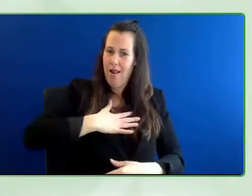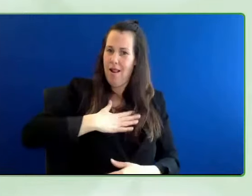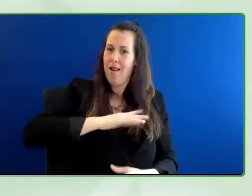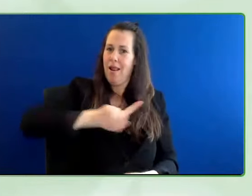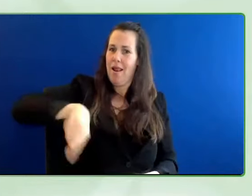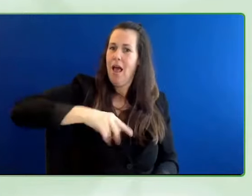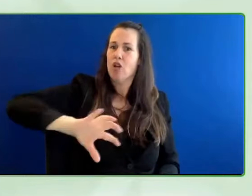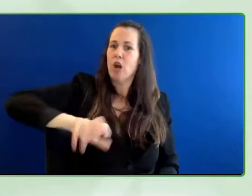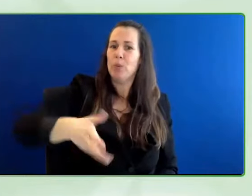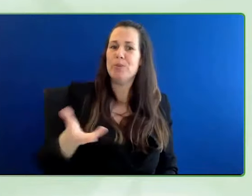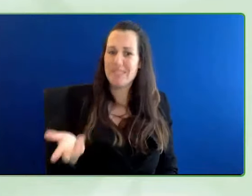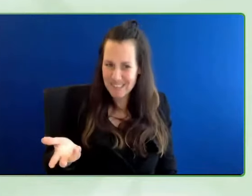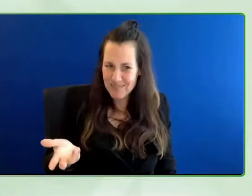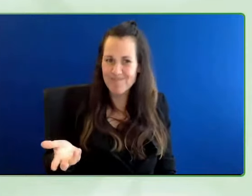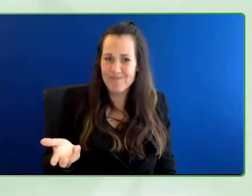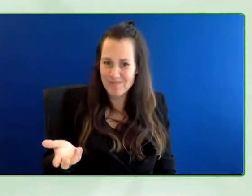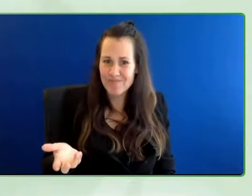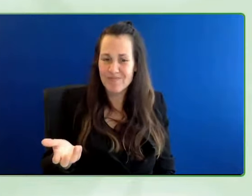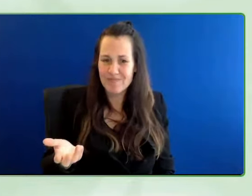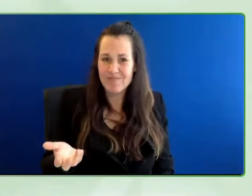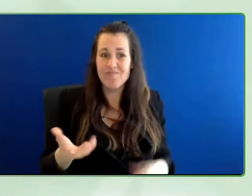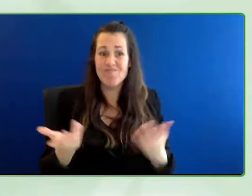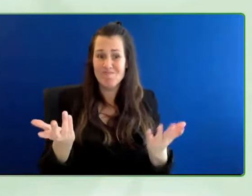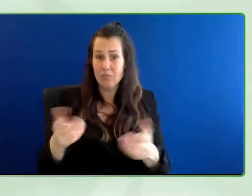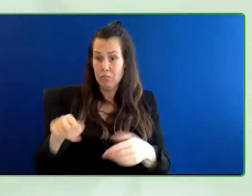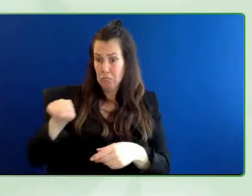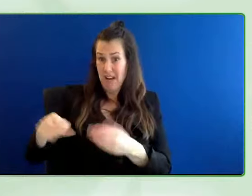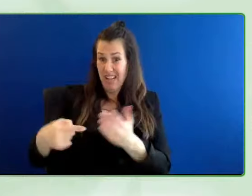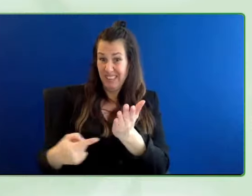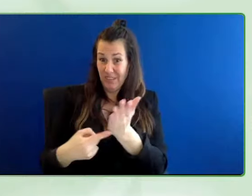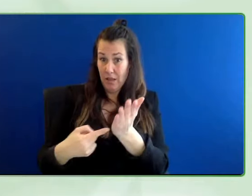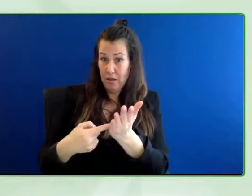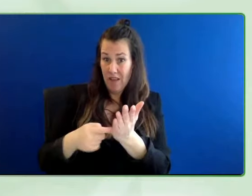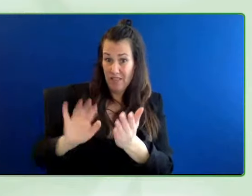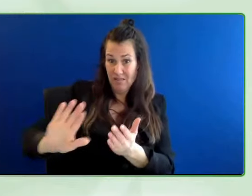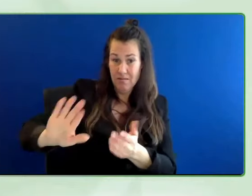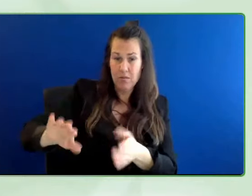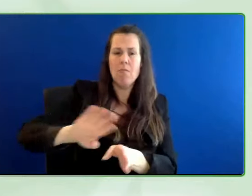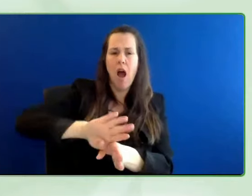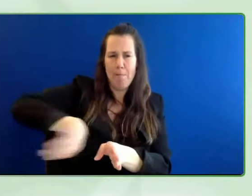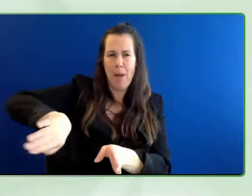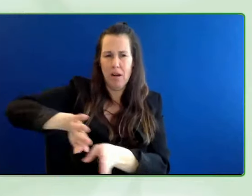Training is clearly one of the issues, and help with translating things into